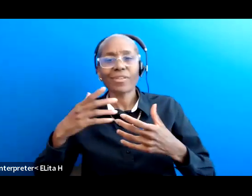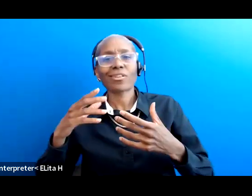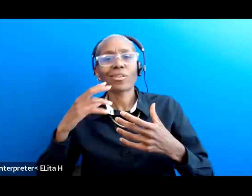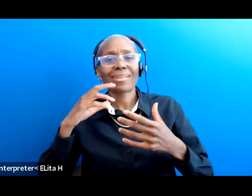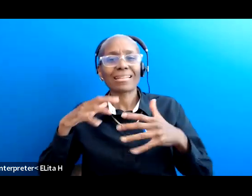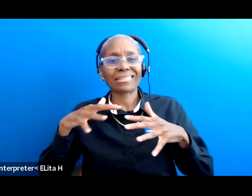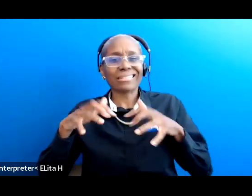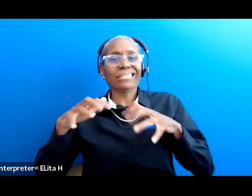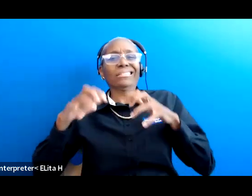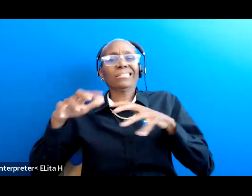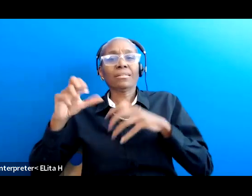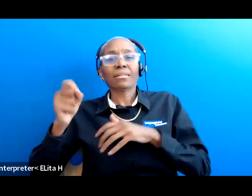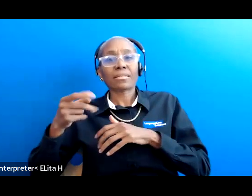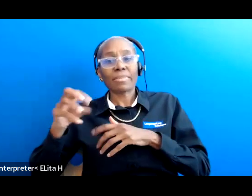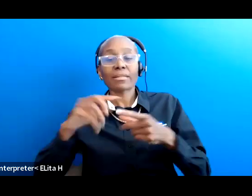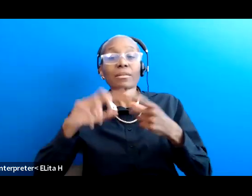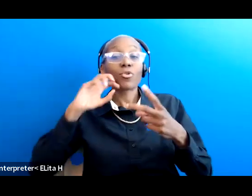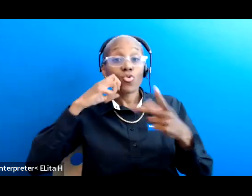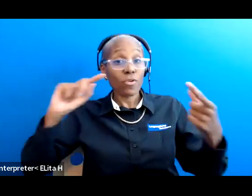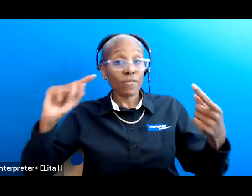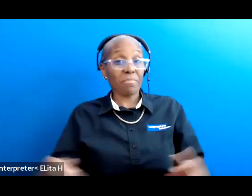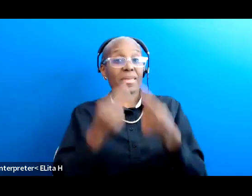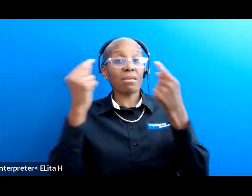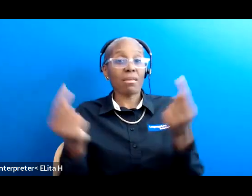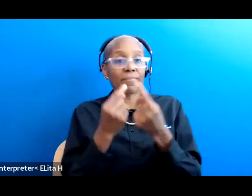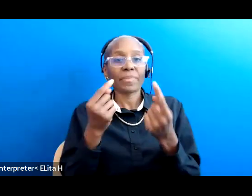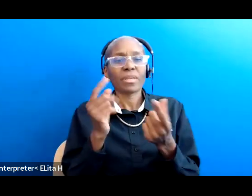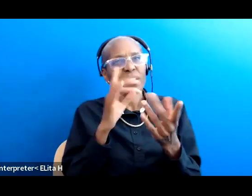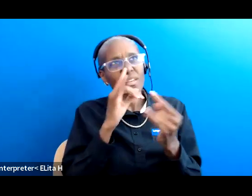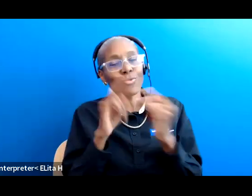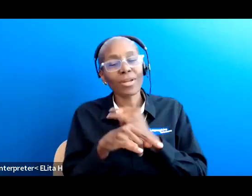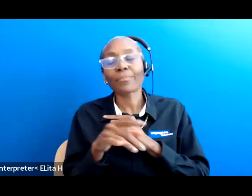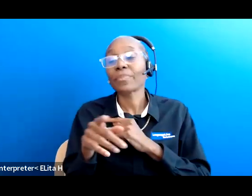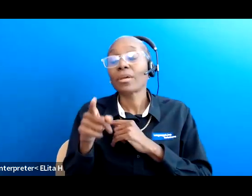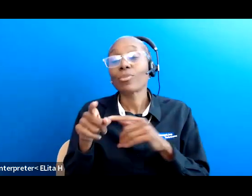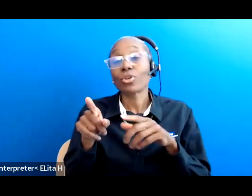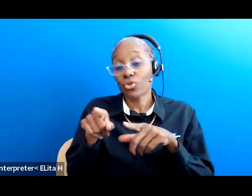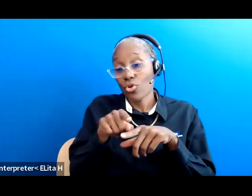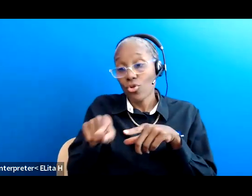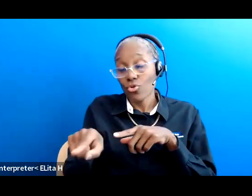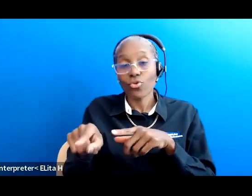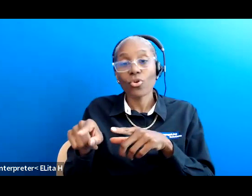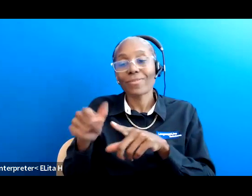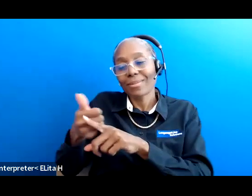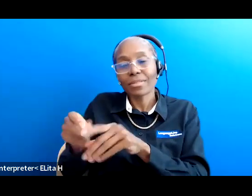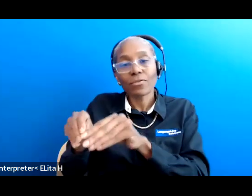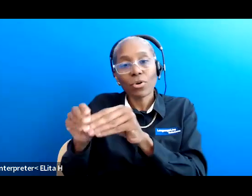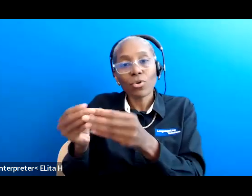And what it is, is actually those, this kind of ironic, but it's actually those nerves are regenerating and they're trying to